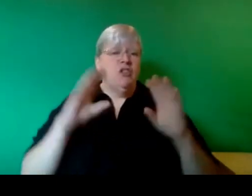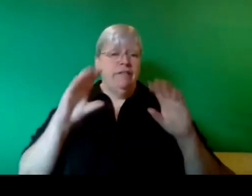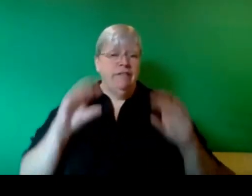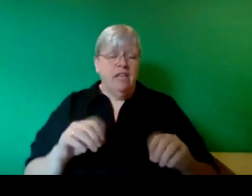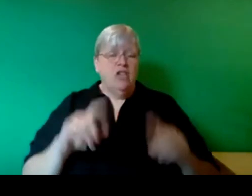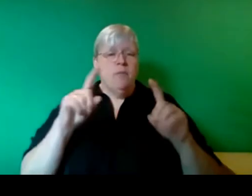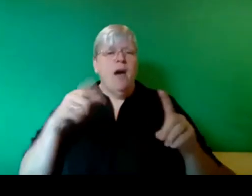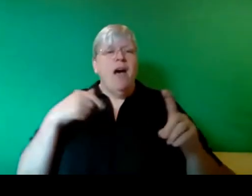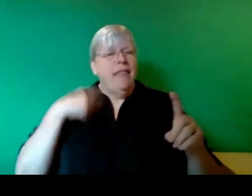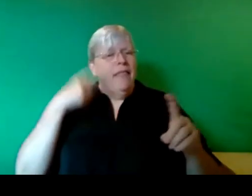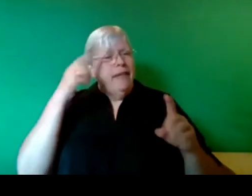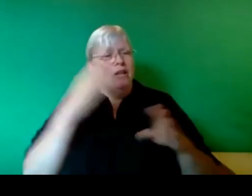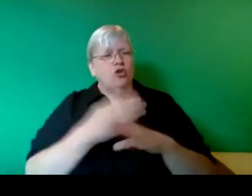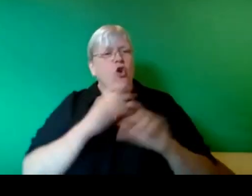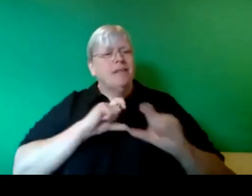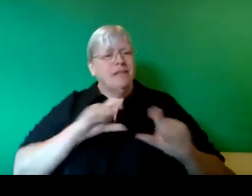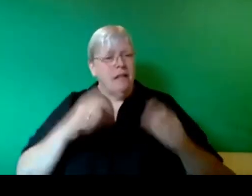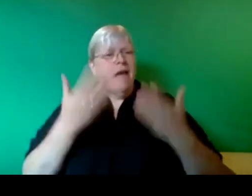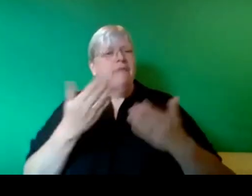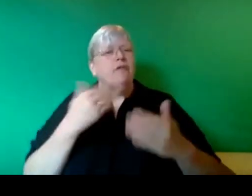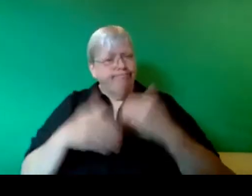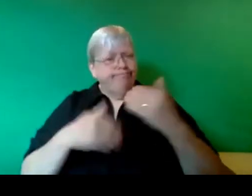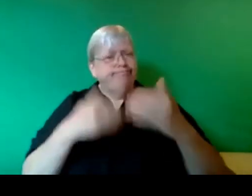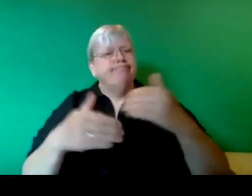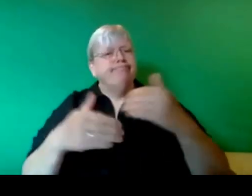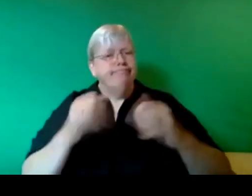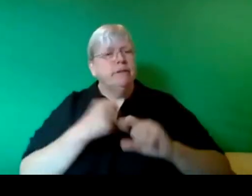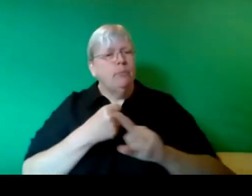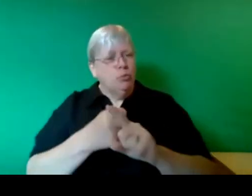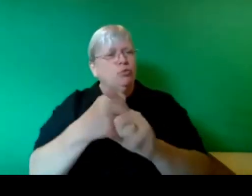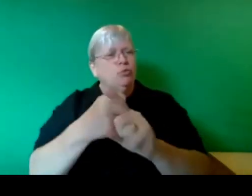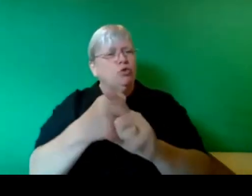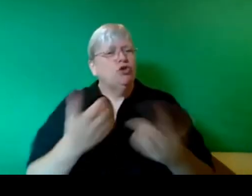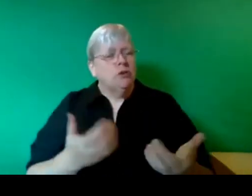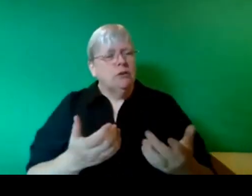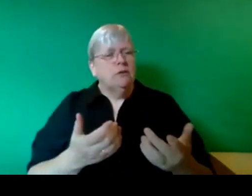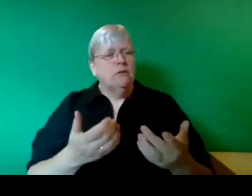that we do need to keep on pushing. That's why events like this and gatherings are so important